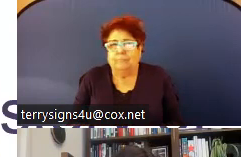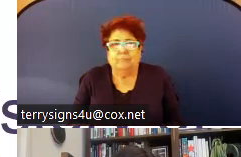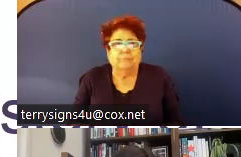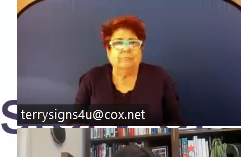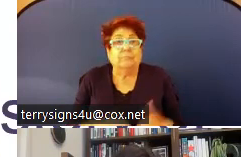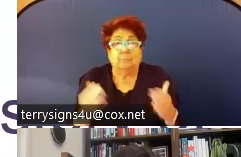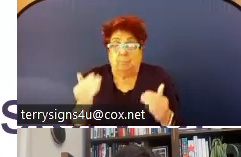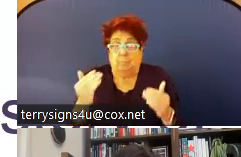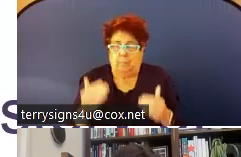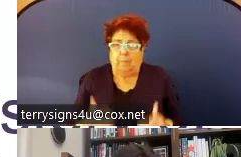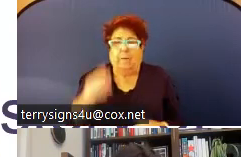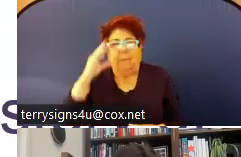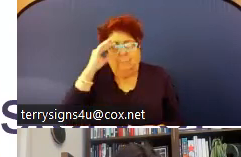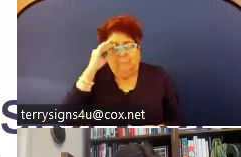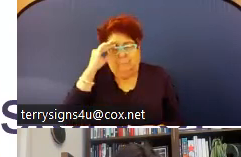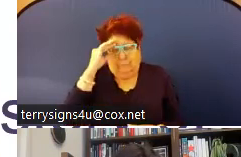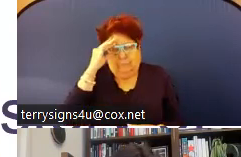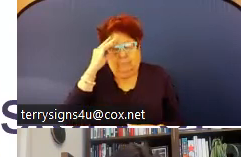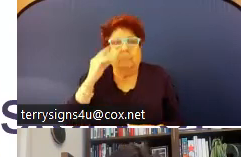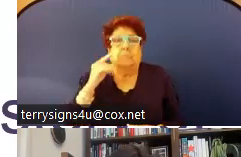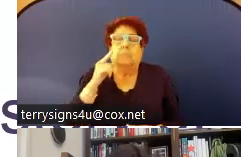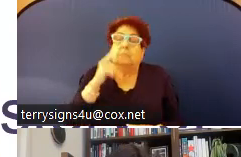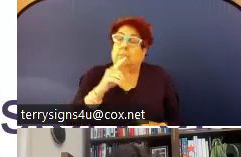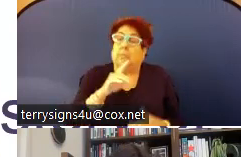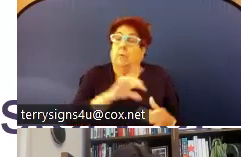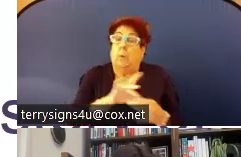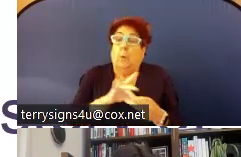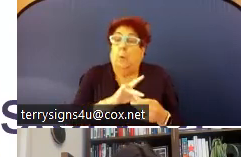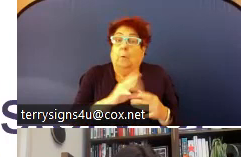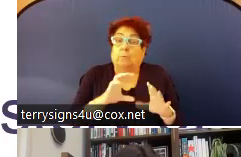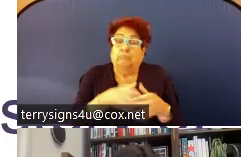So, the history of this coalition is again rooted in the aging sort of work